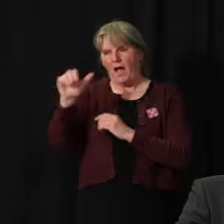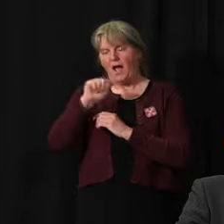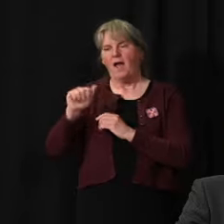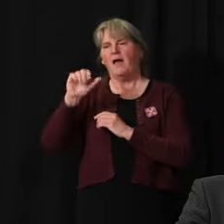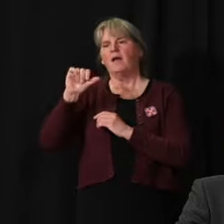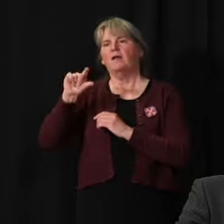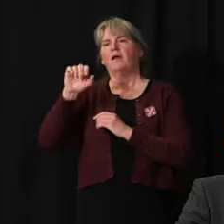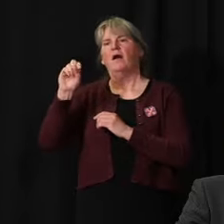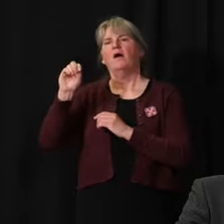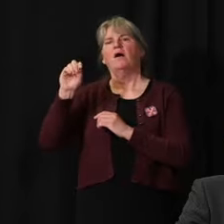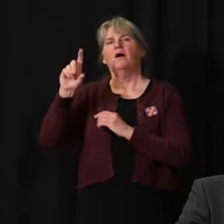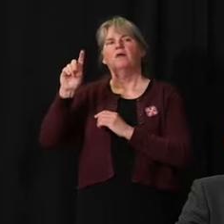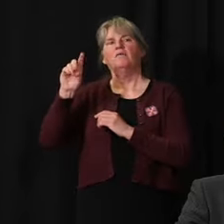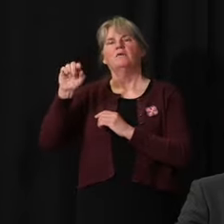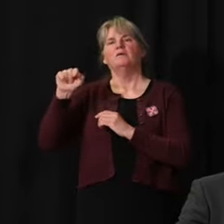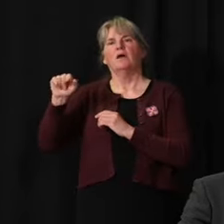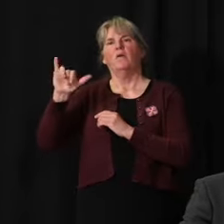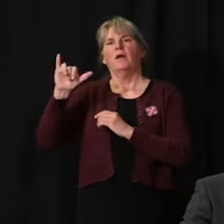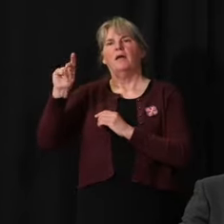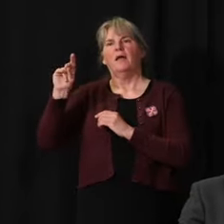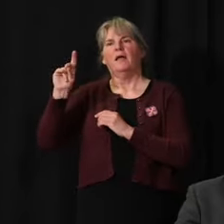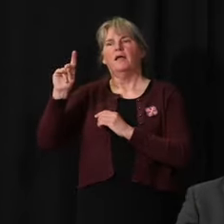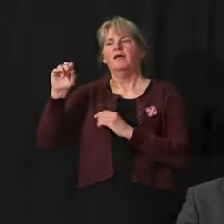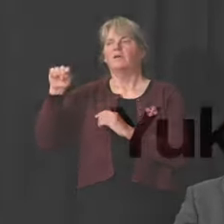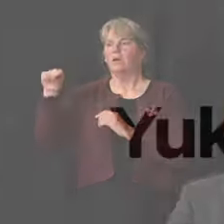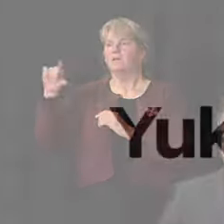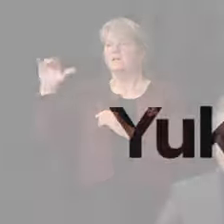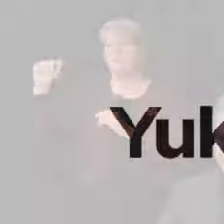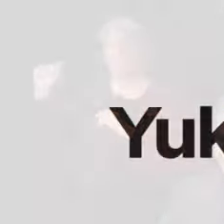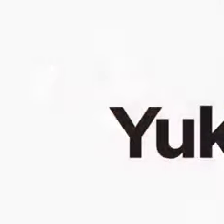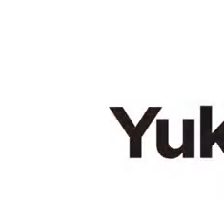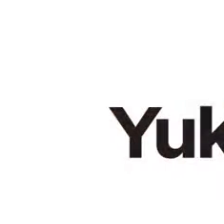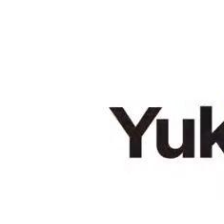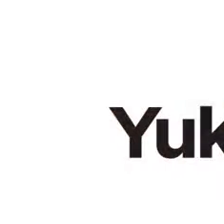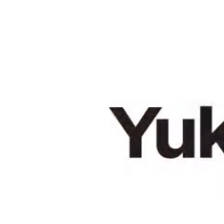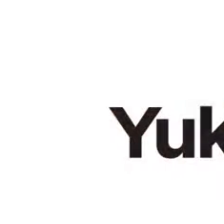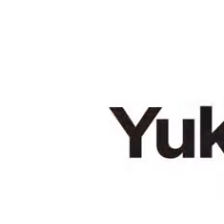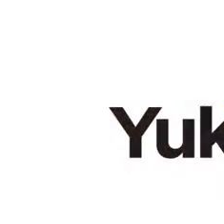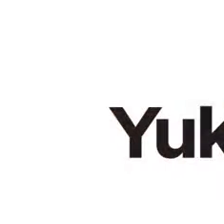with a subject line, virtual Townhall. Thank you.